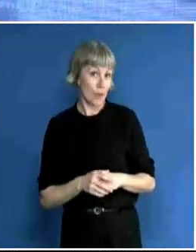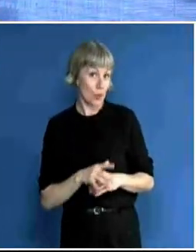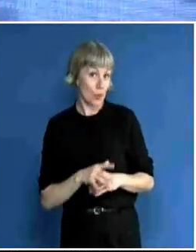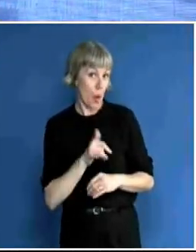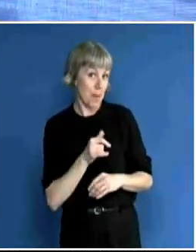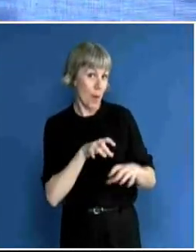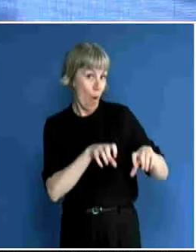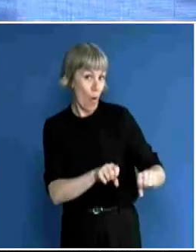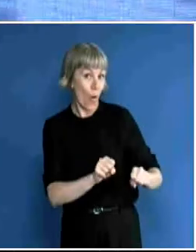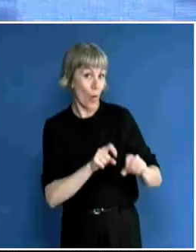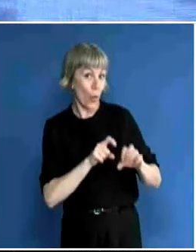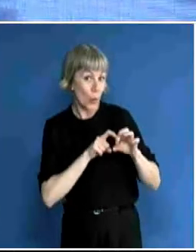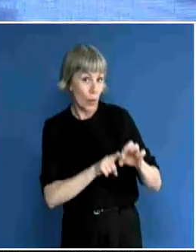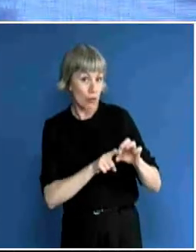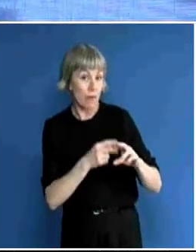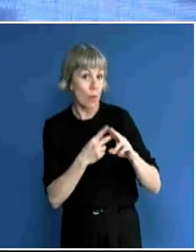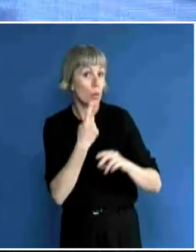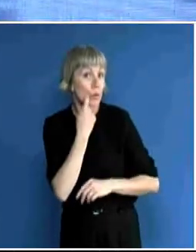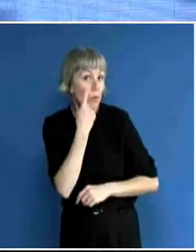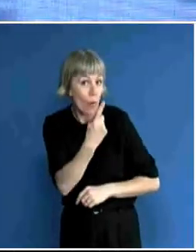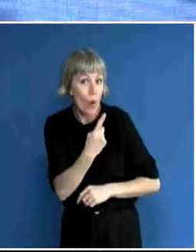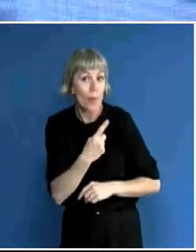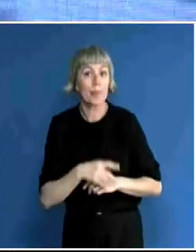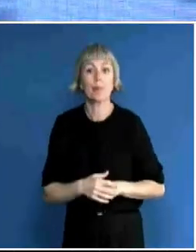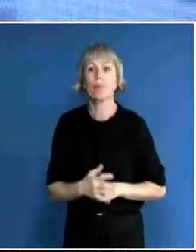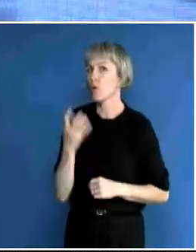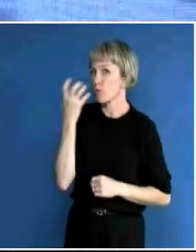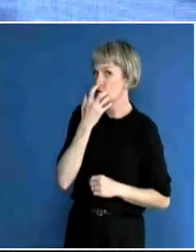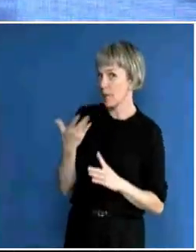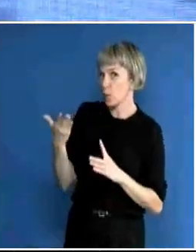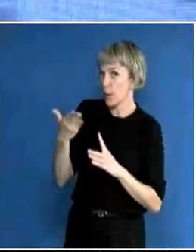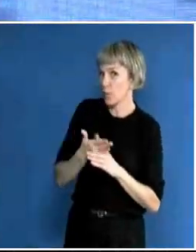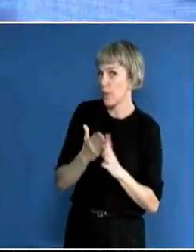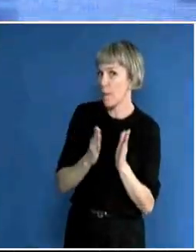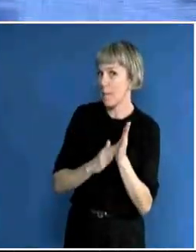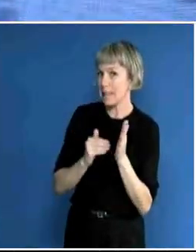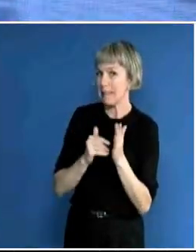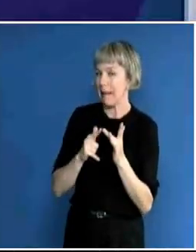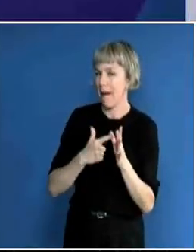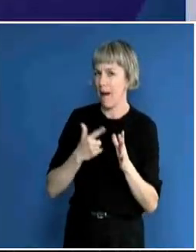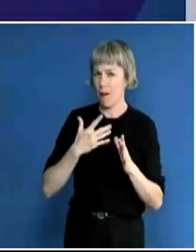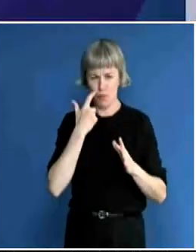Thank you. Mzia, sorry to interrupt. I just wanted to try to work out what's going on.